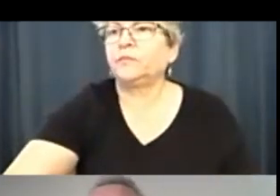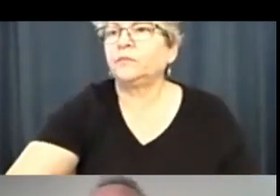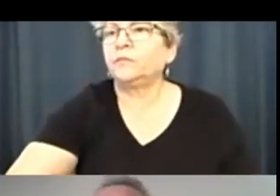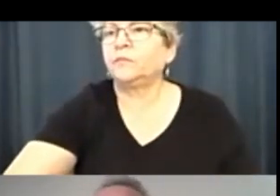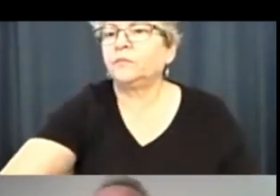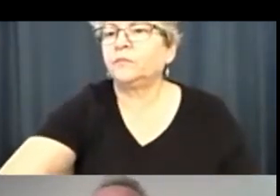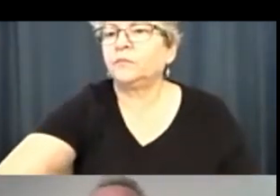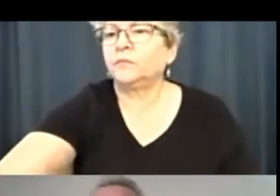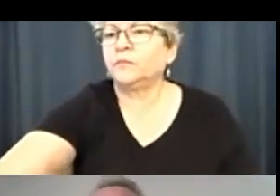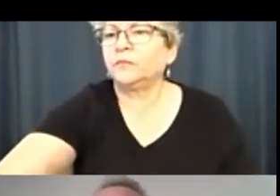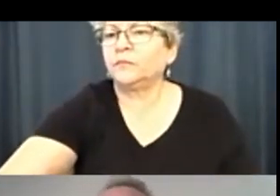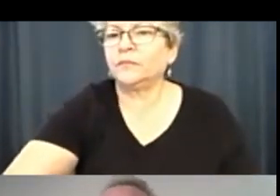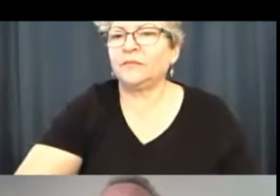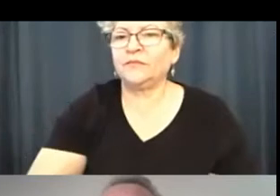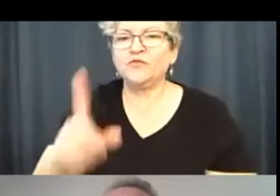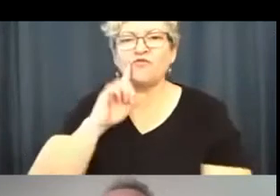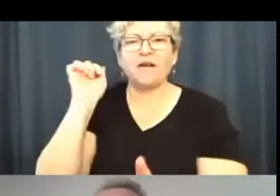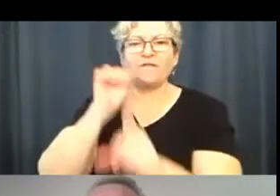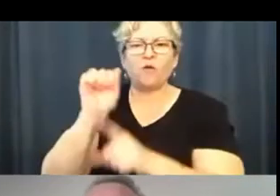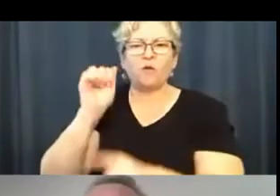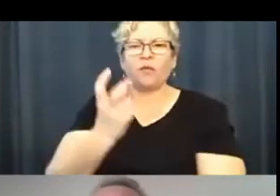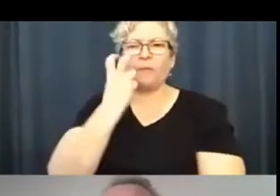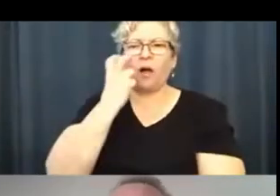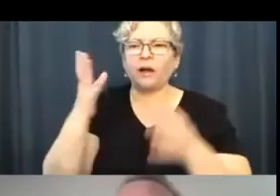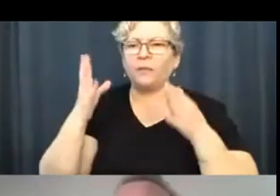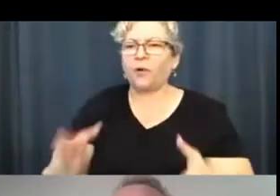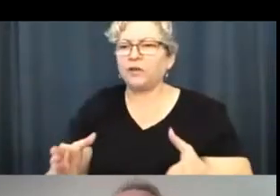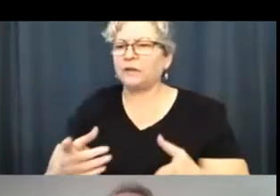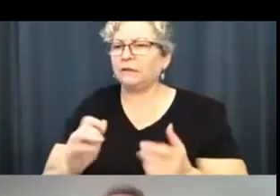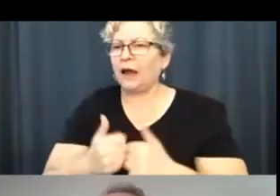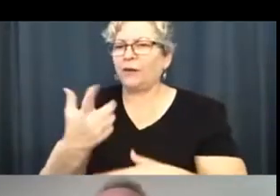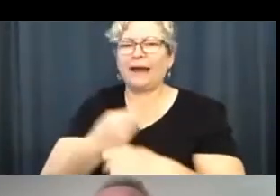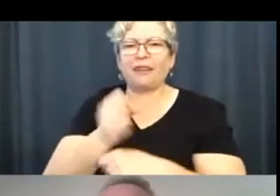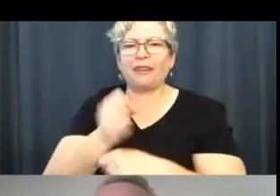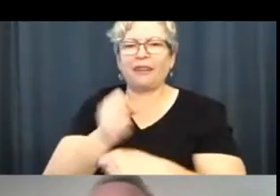to pull something over on the blind guy like that? How did I even give him that job? I think I did well.